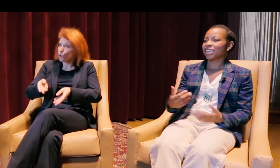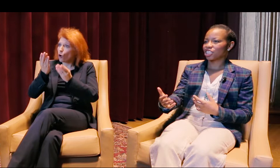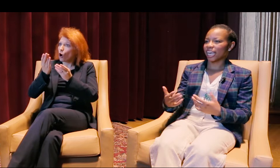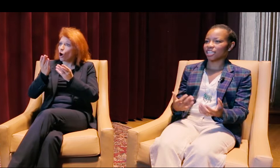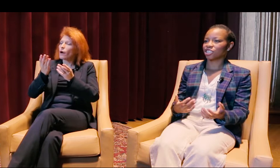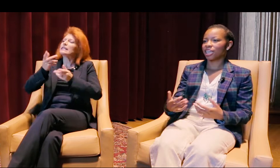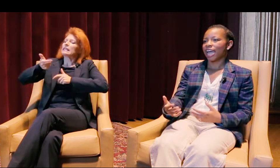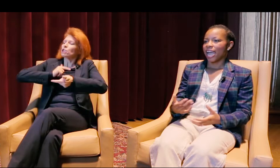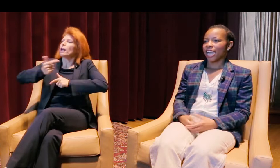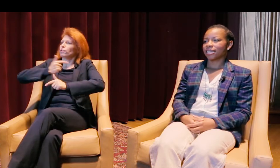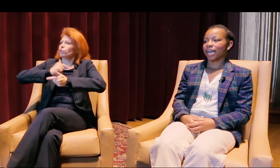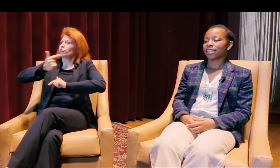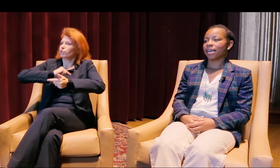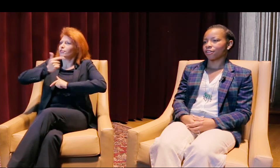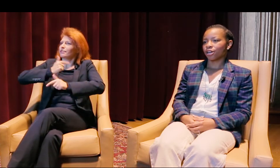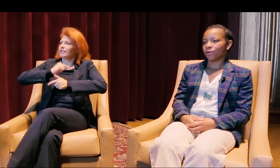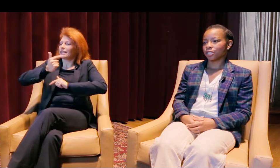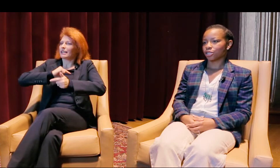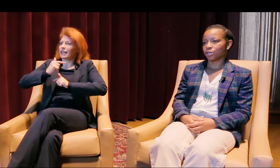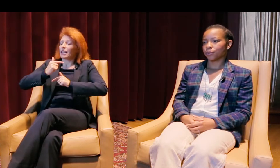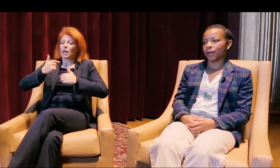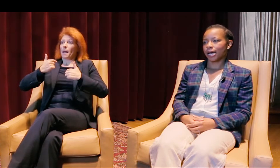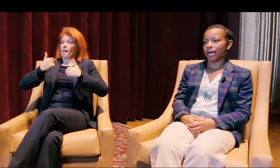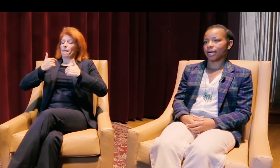it's an exchange and I never go into networking